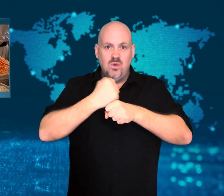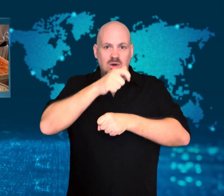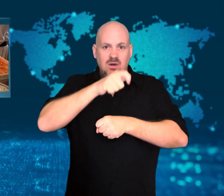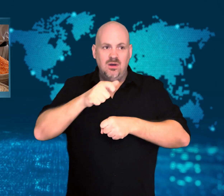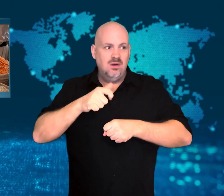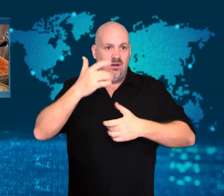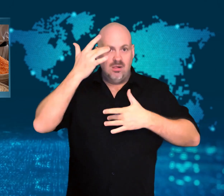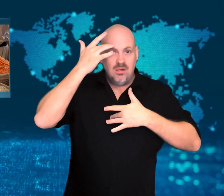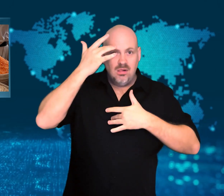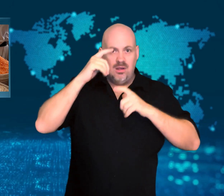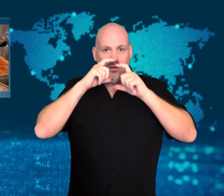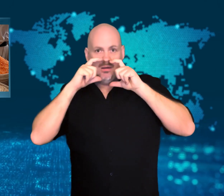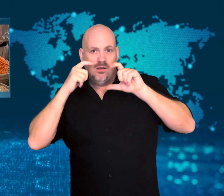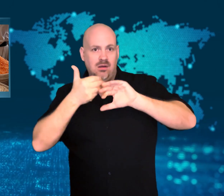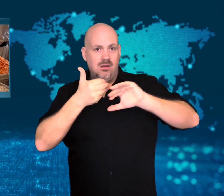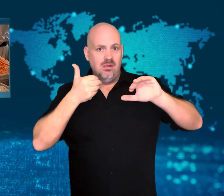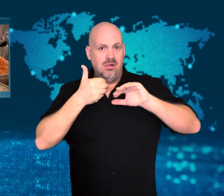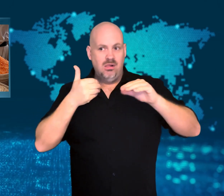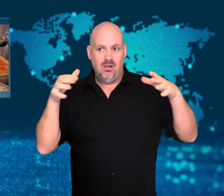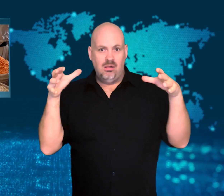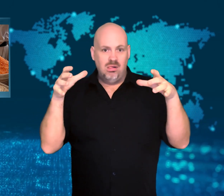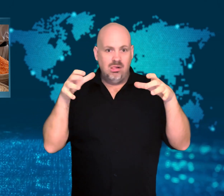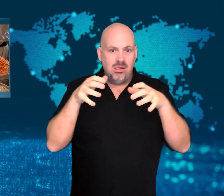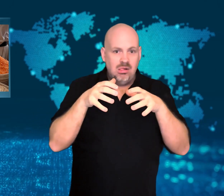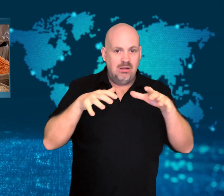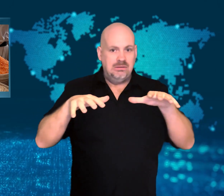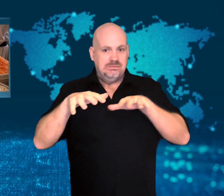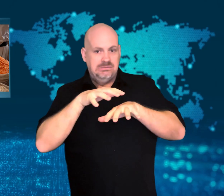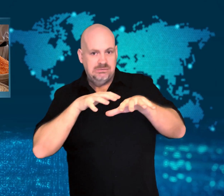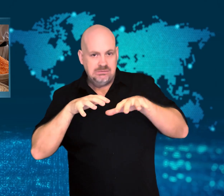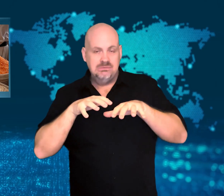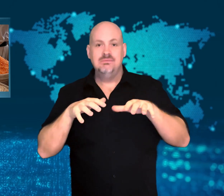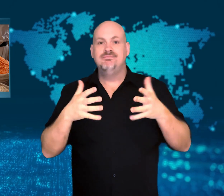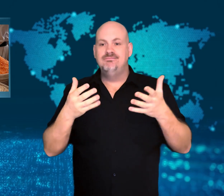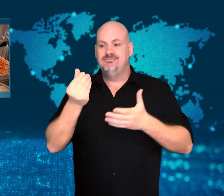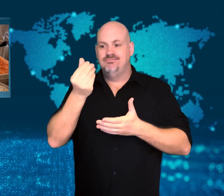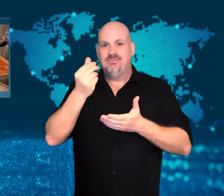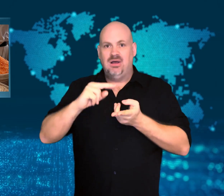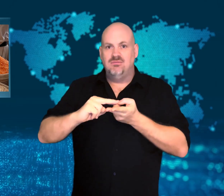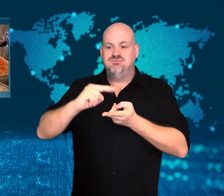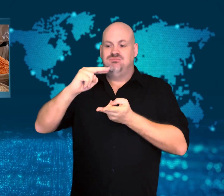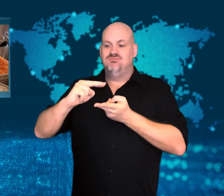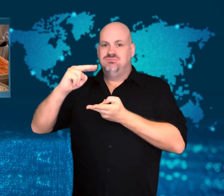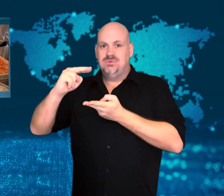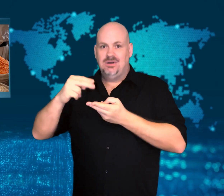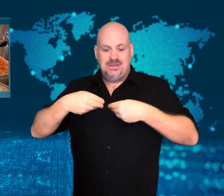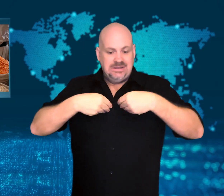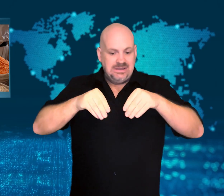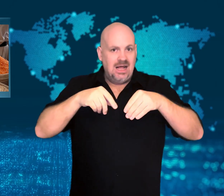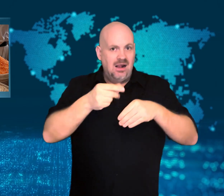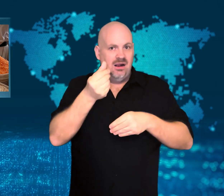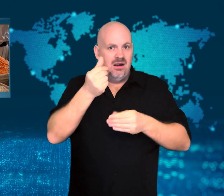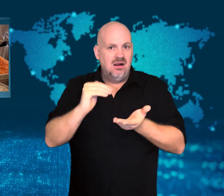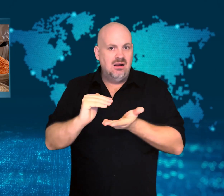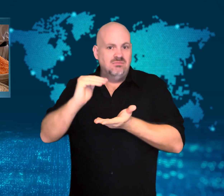COVID-19 already caused higher shipping rates,